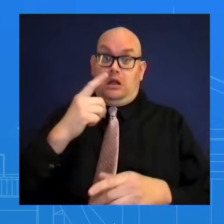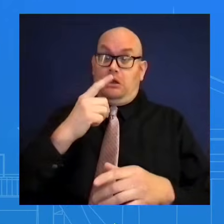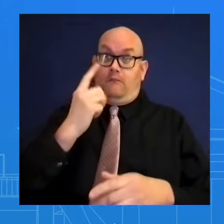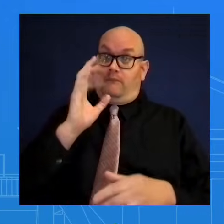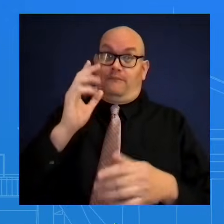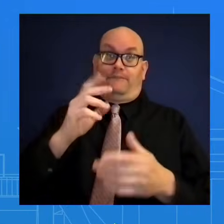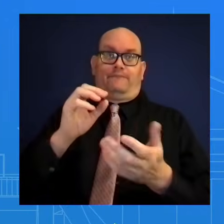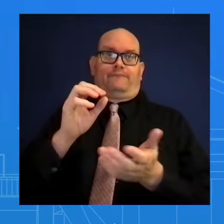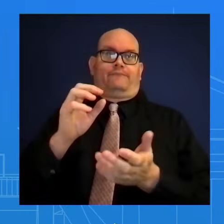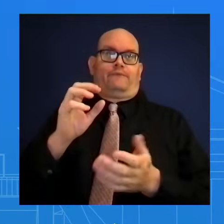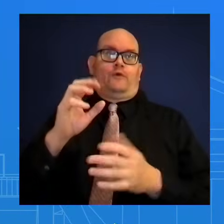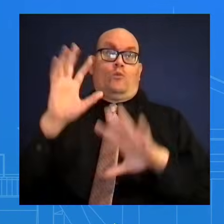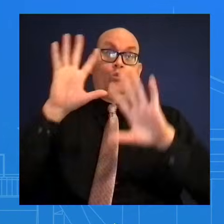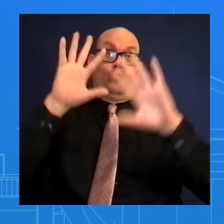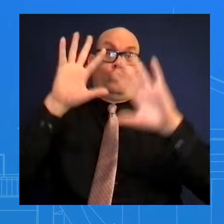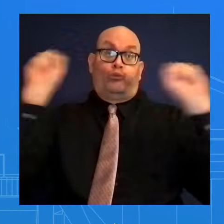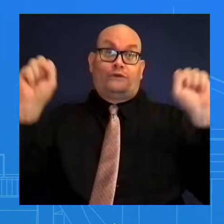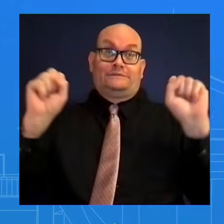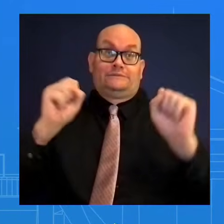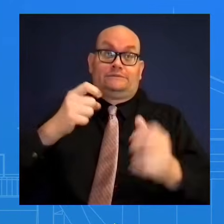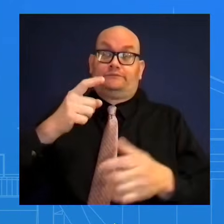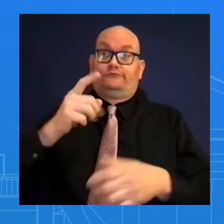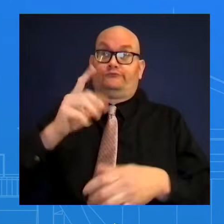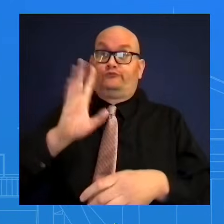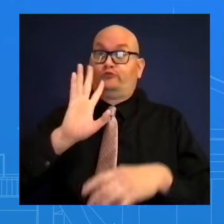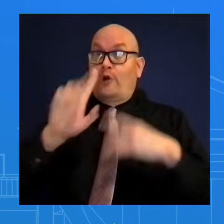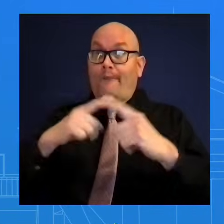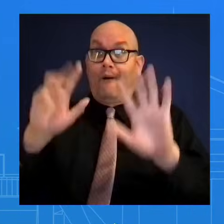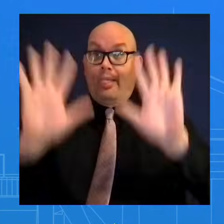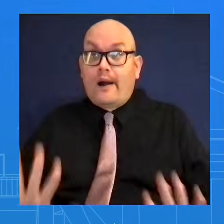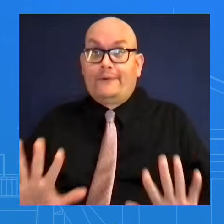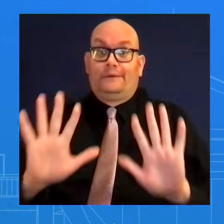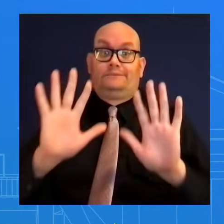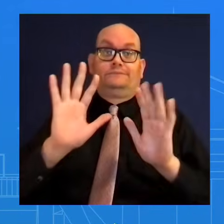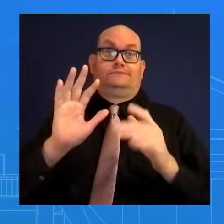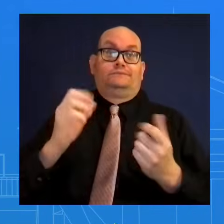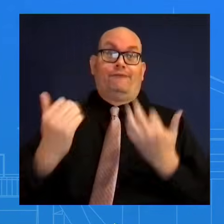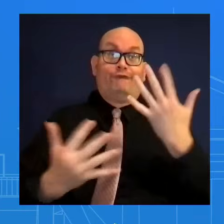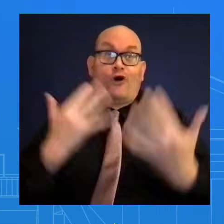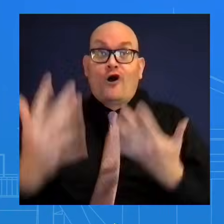the season coming up with hurricanes, the fires that we've seen across the country;